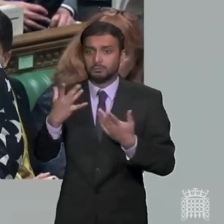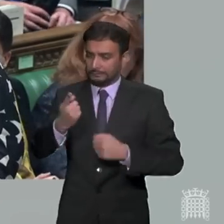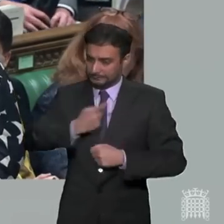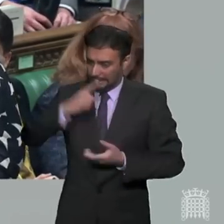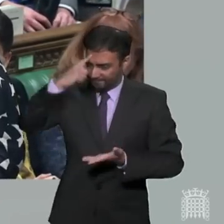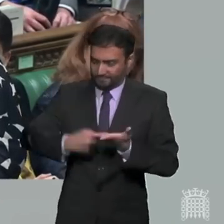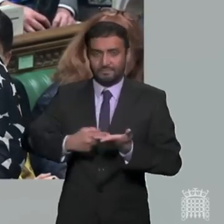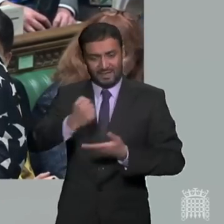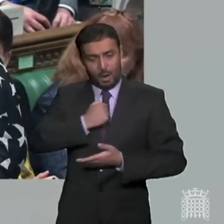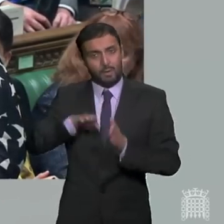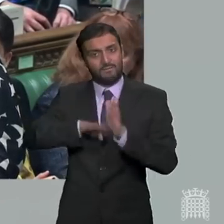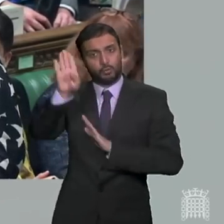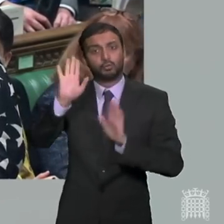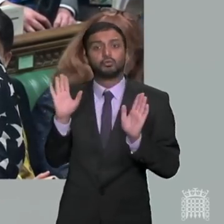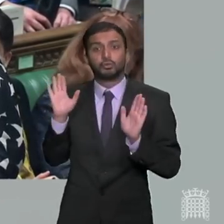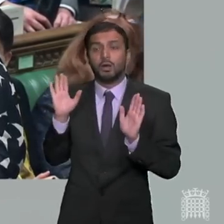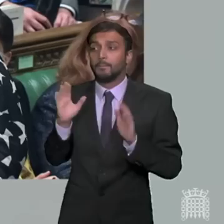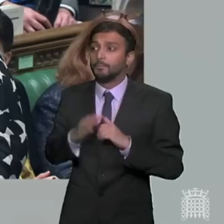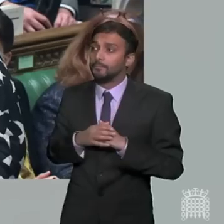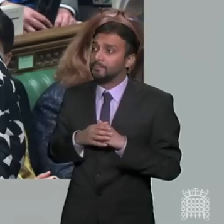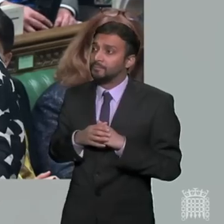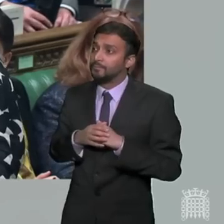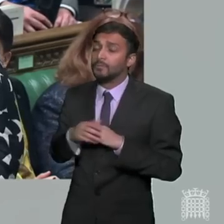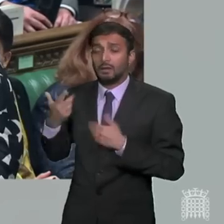With that in mind, and given the previous non-answer by the Prime Minister, can he tell